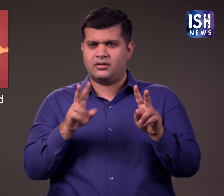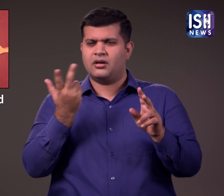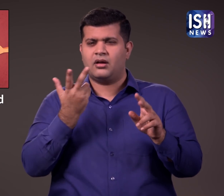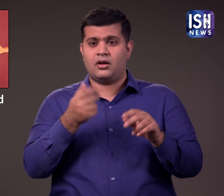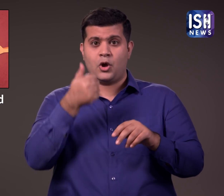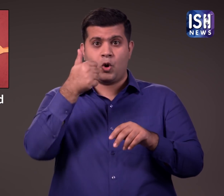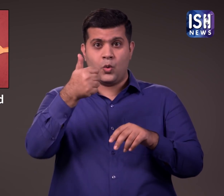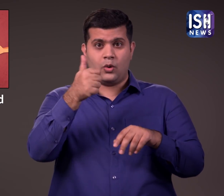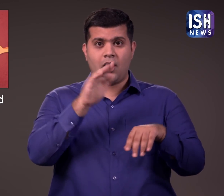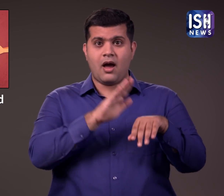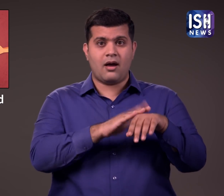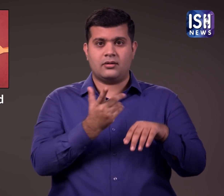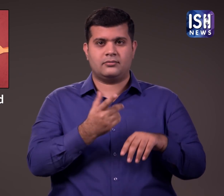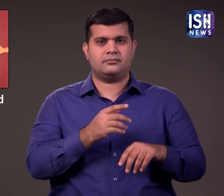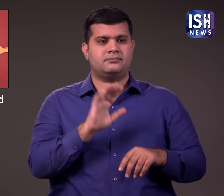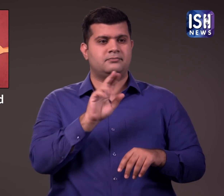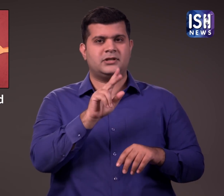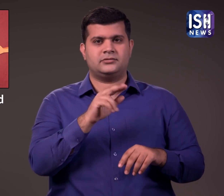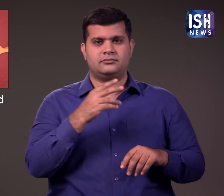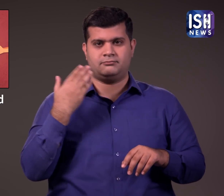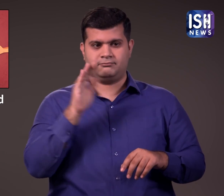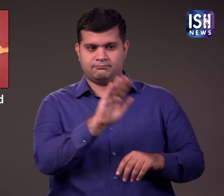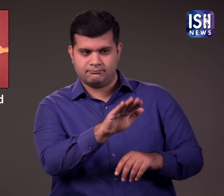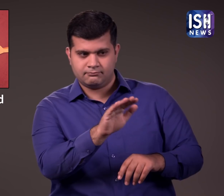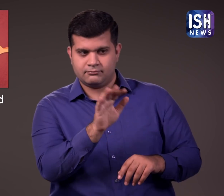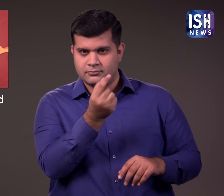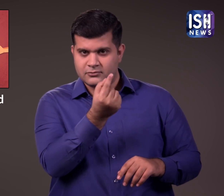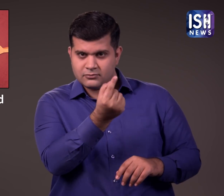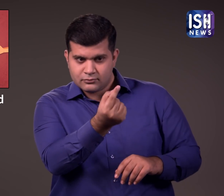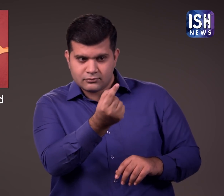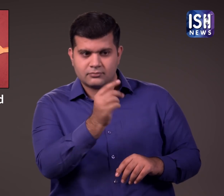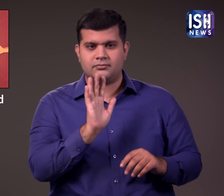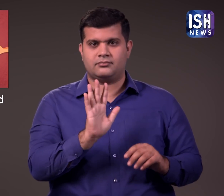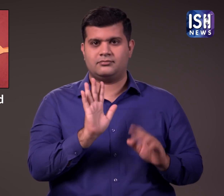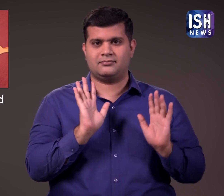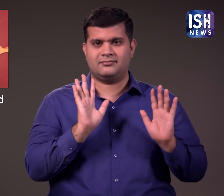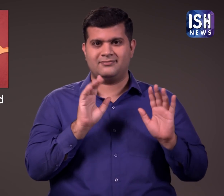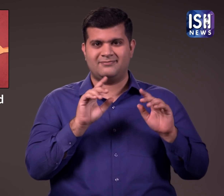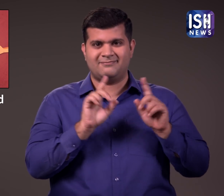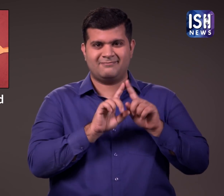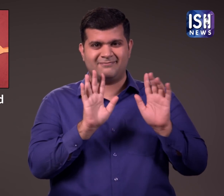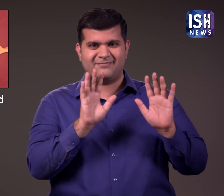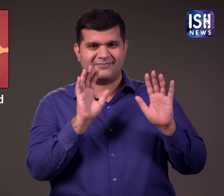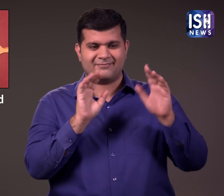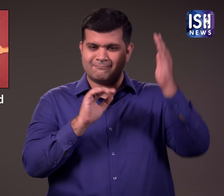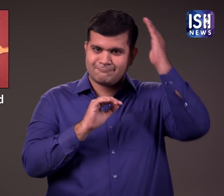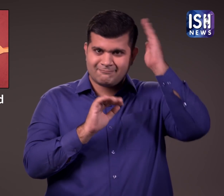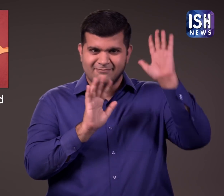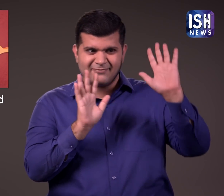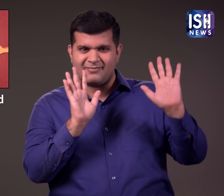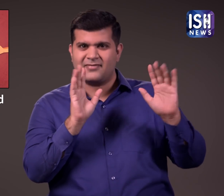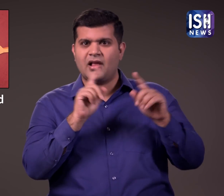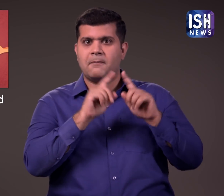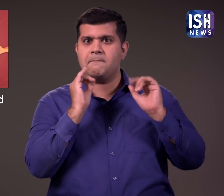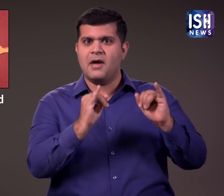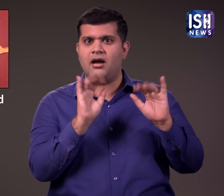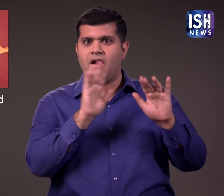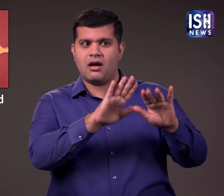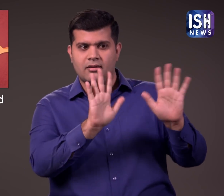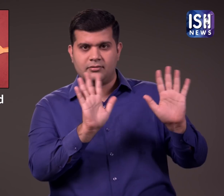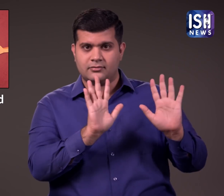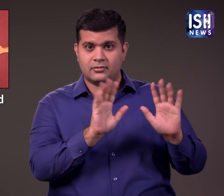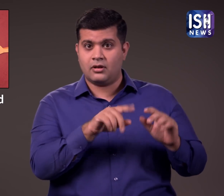Good touch is when some taps you to catch your attention or when they touch your head.